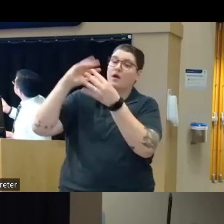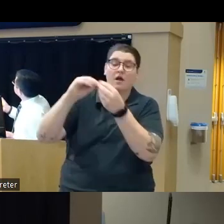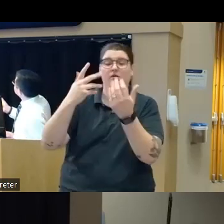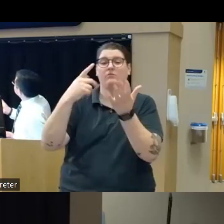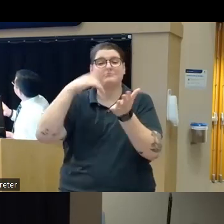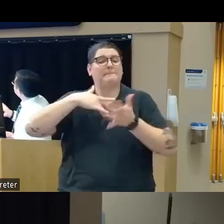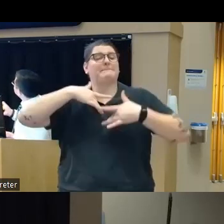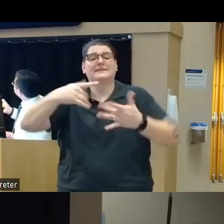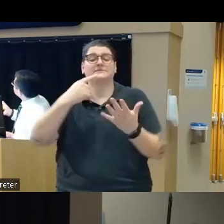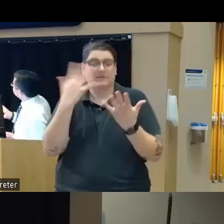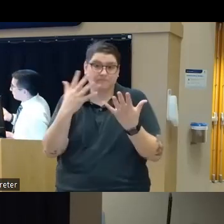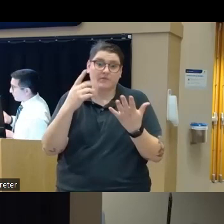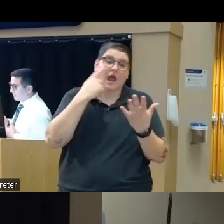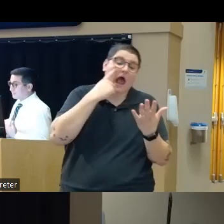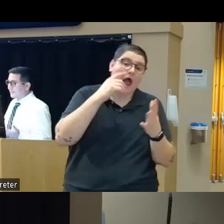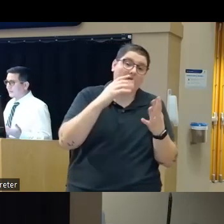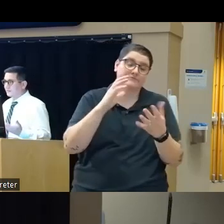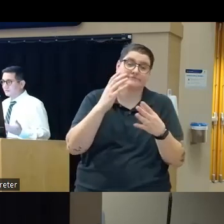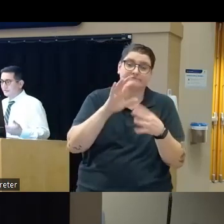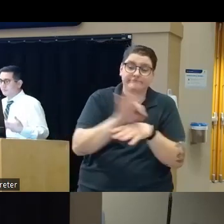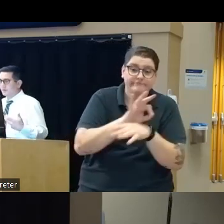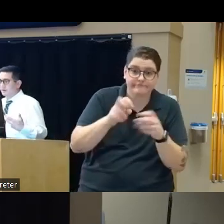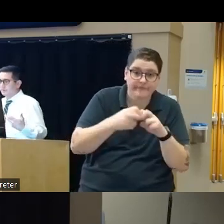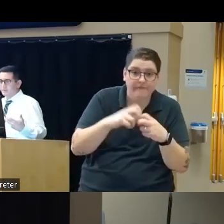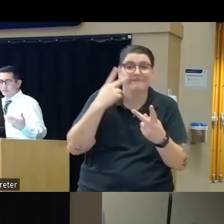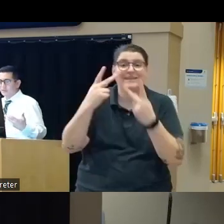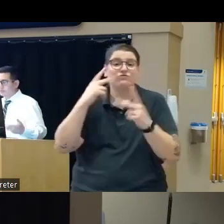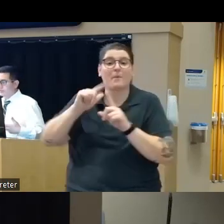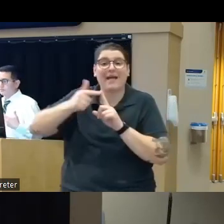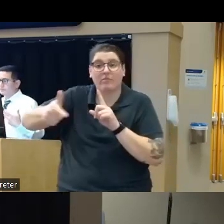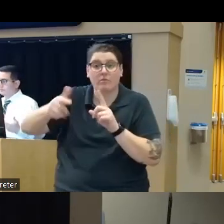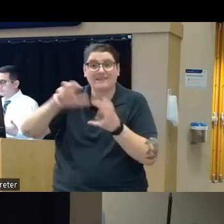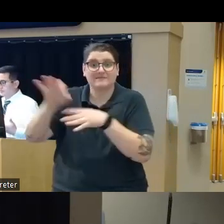diseases and a visual pathway dysfunctions you primarily get these like uh Illusions or visual